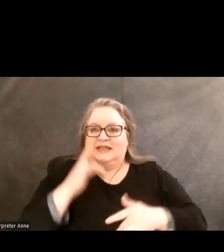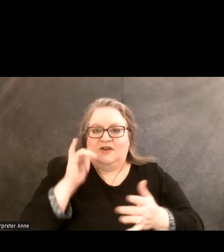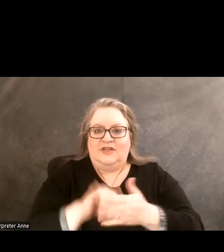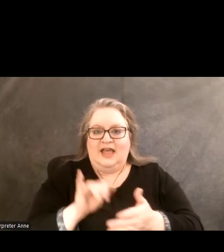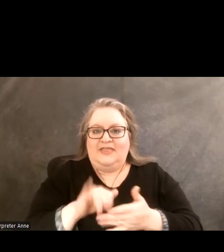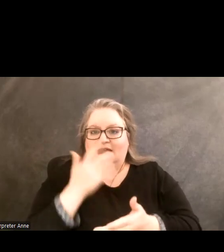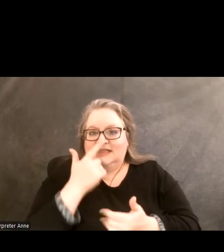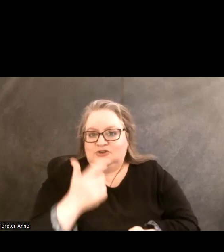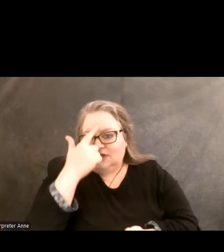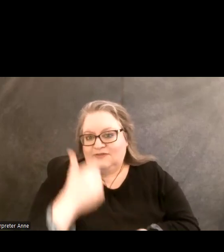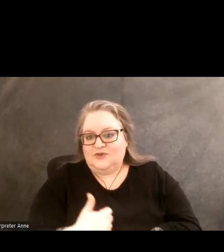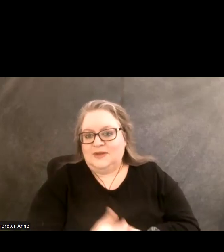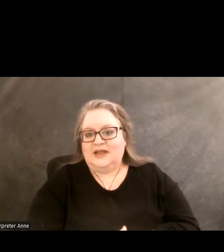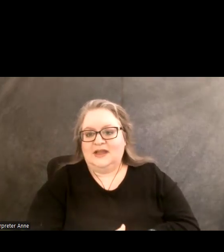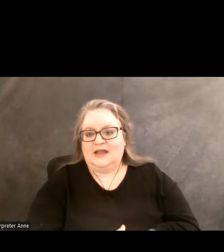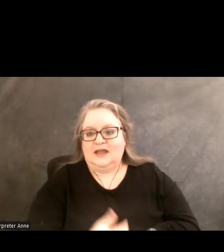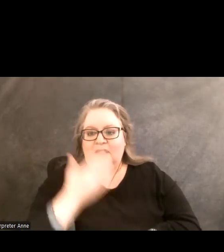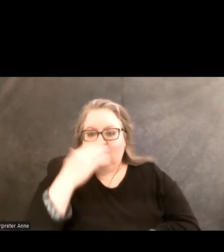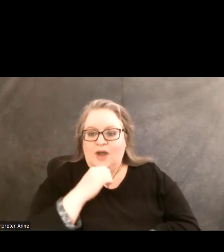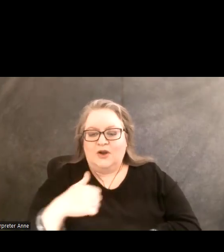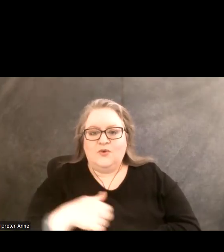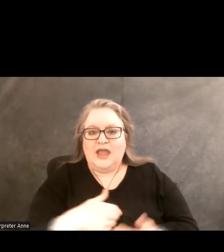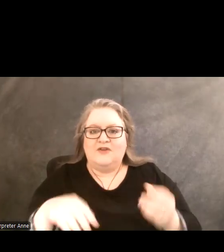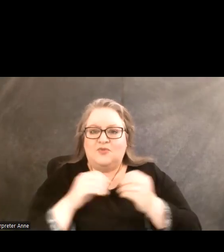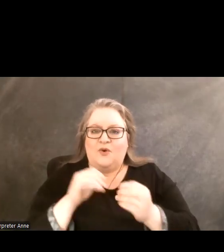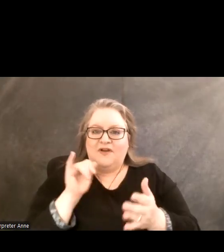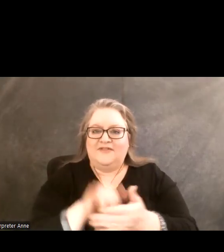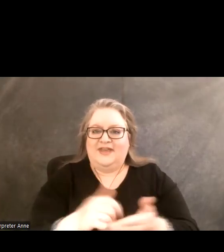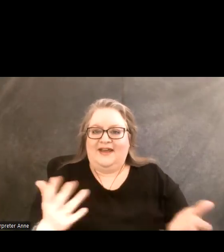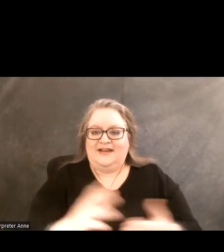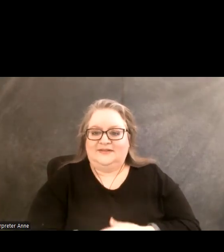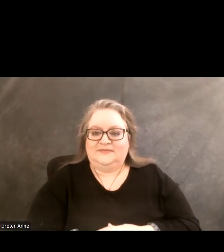me. And why don't we have more of this? I also have challenged